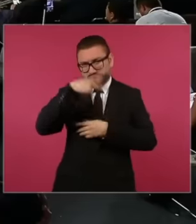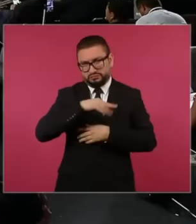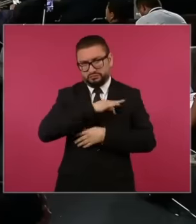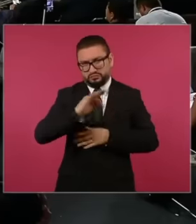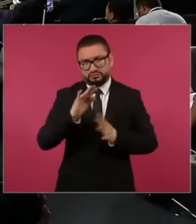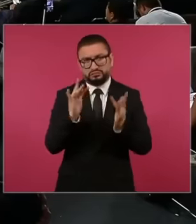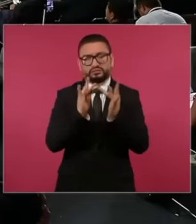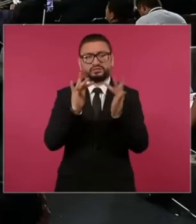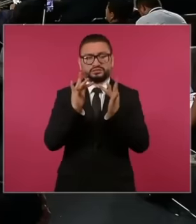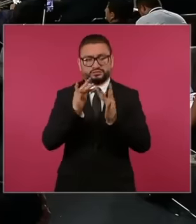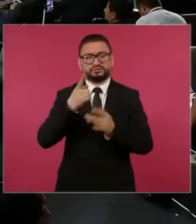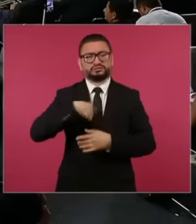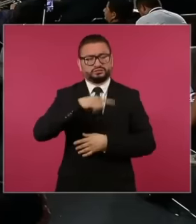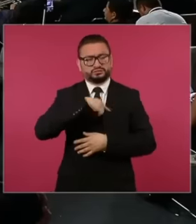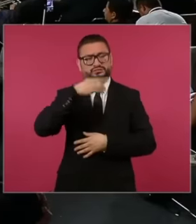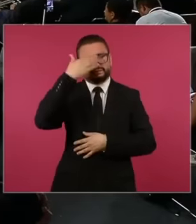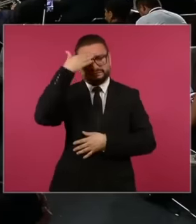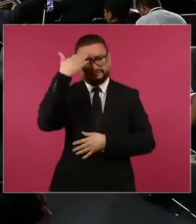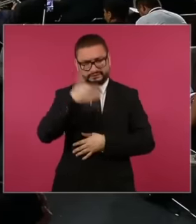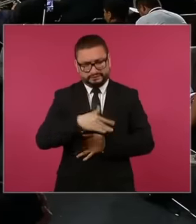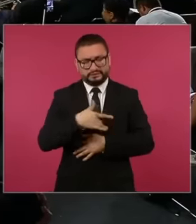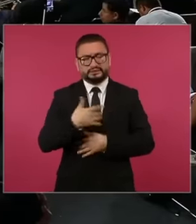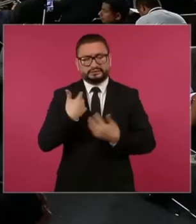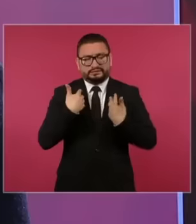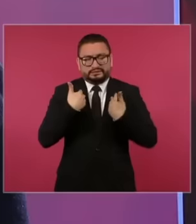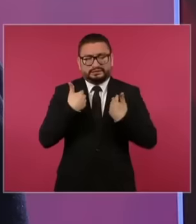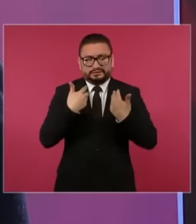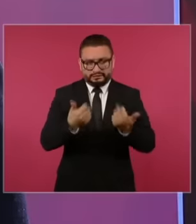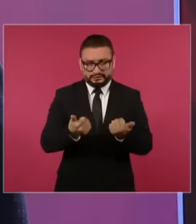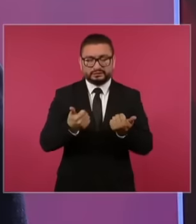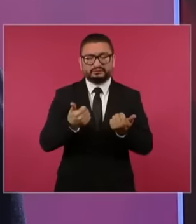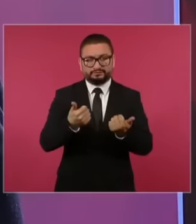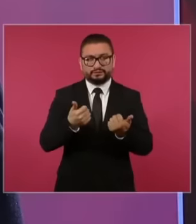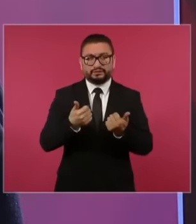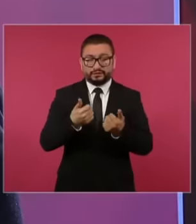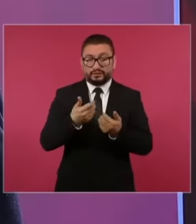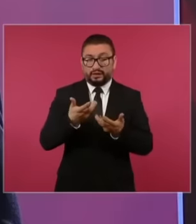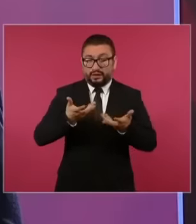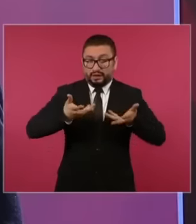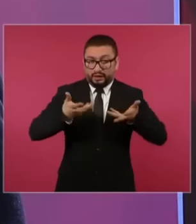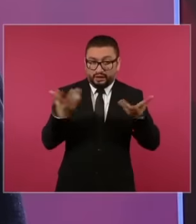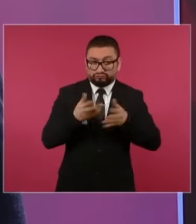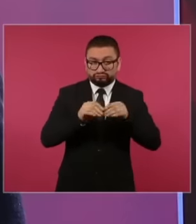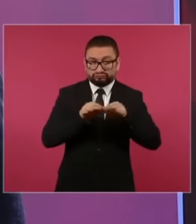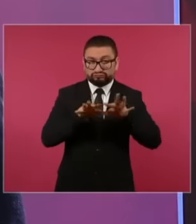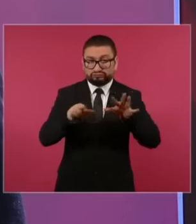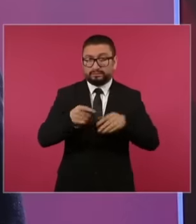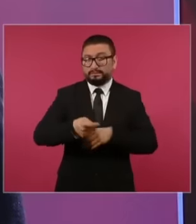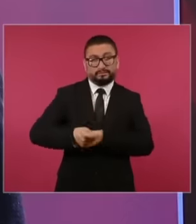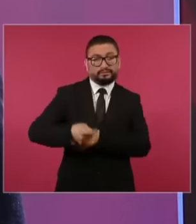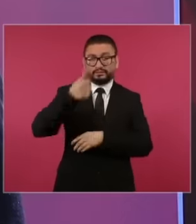and are fully aware that despite the fact that this deployment is unique in the world and that